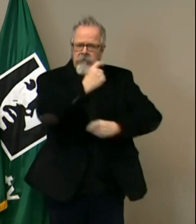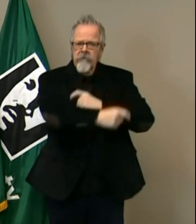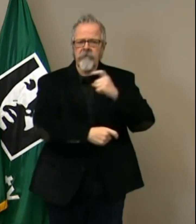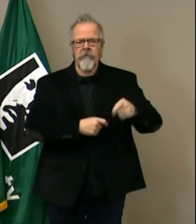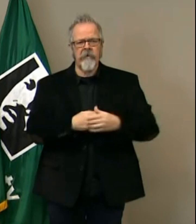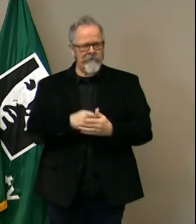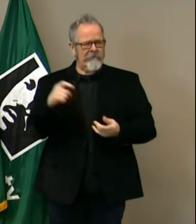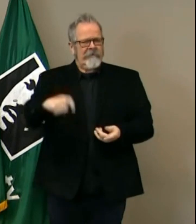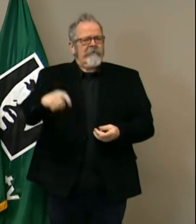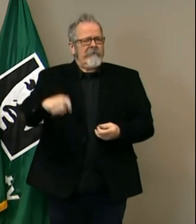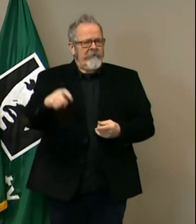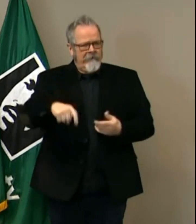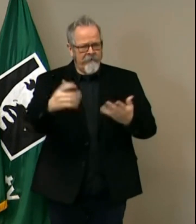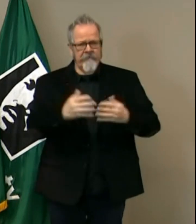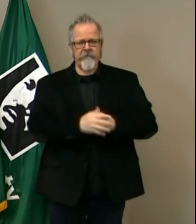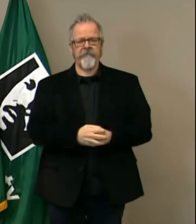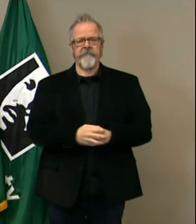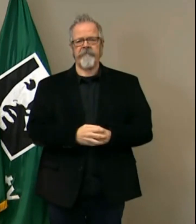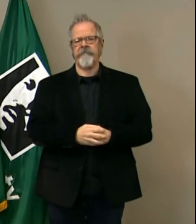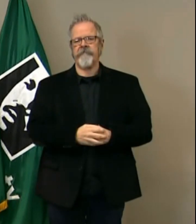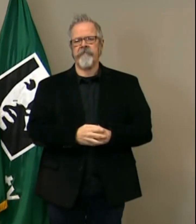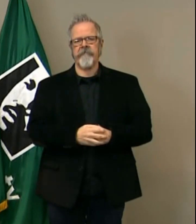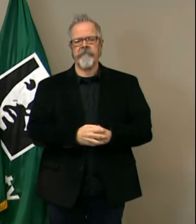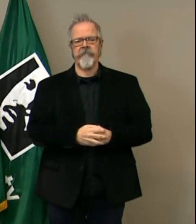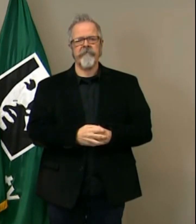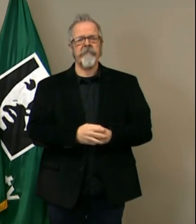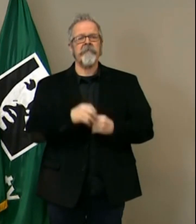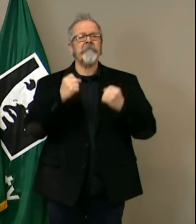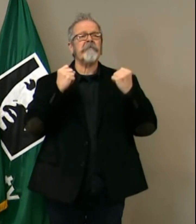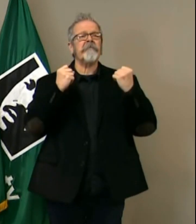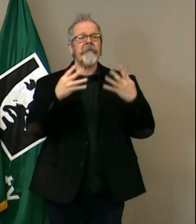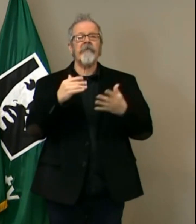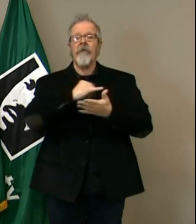because they work backstage in the arts to be able to pay their rent to be able